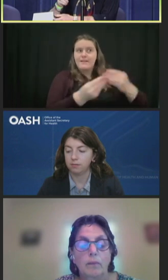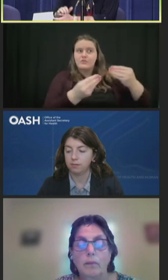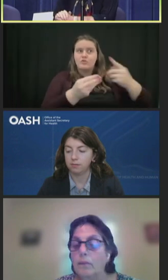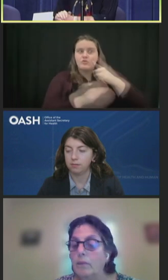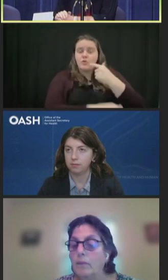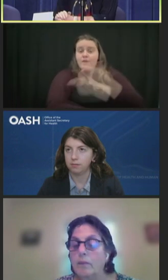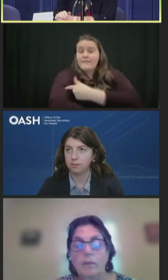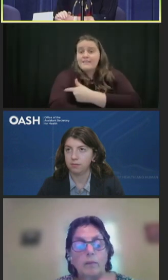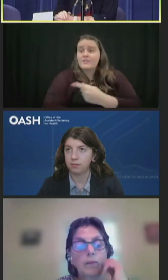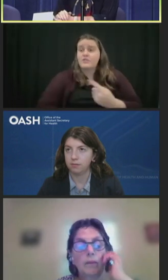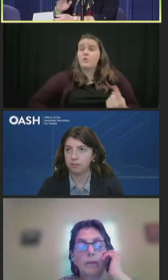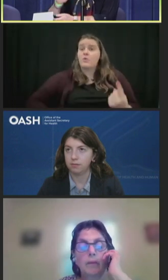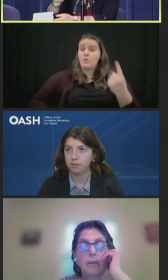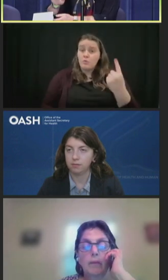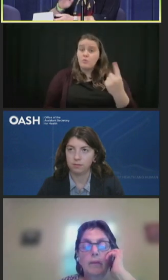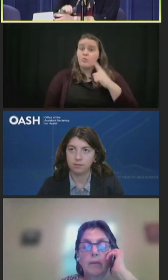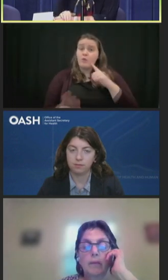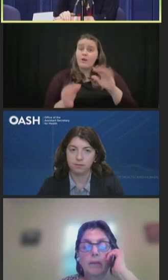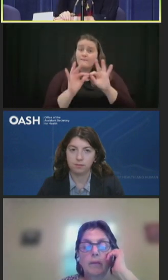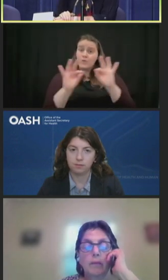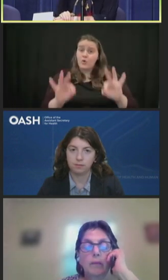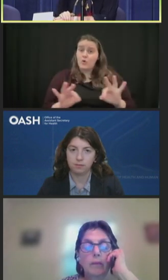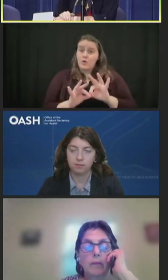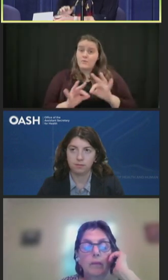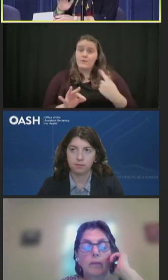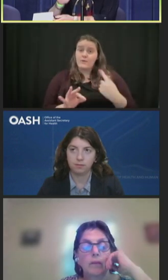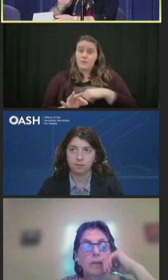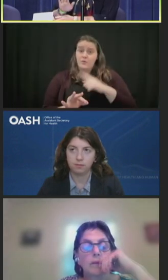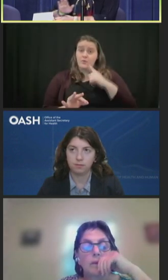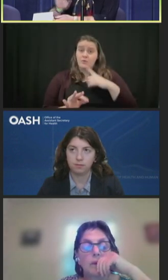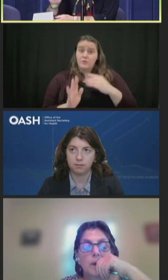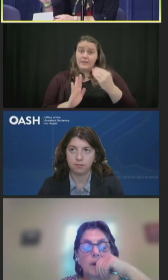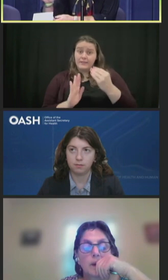be given to patients to say, "Yu may be vaccinated now, but you still need to be